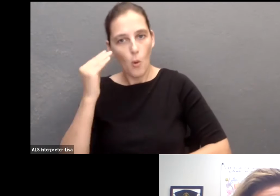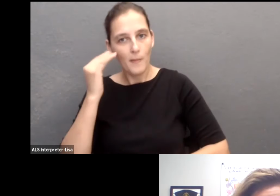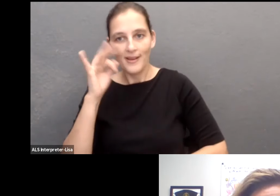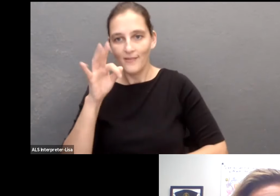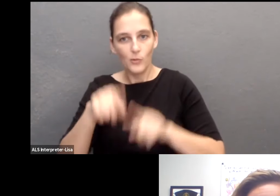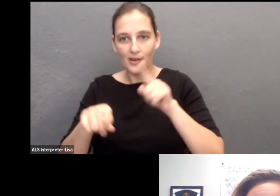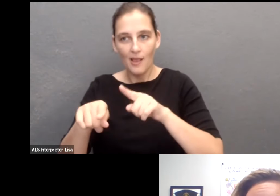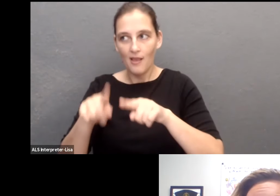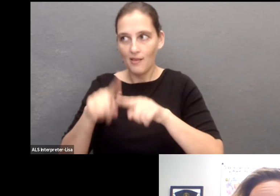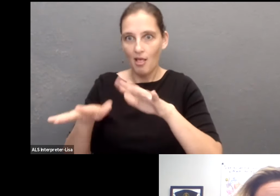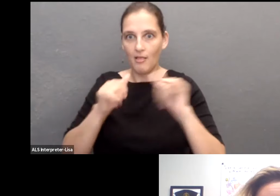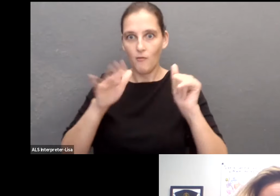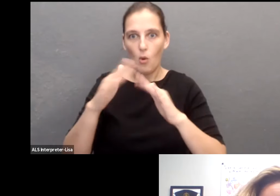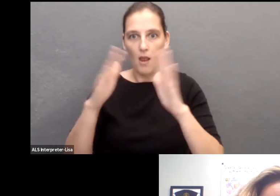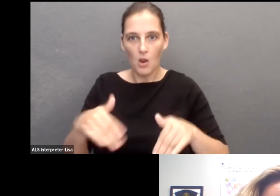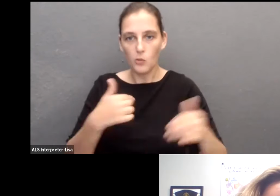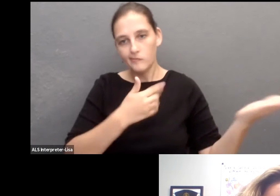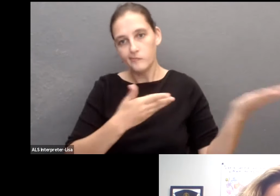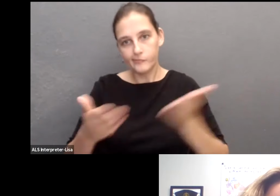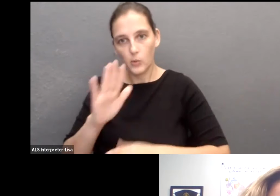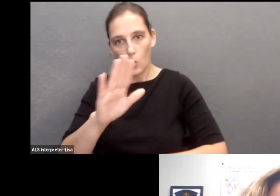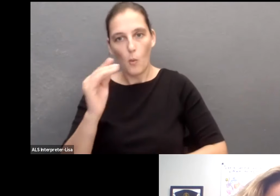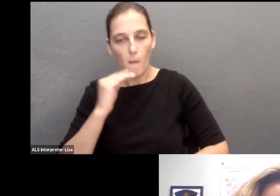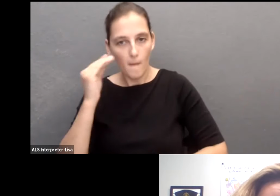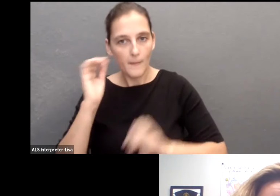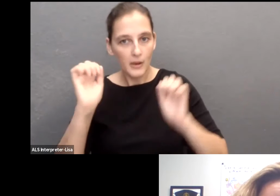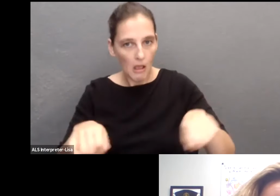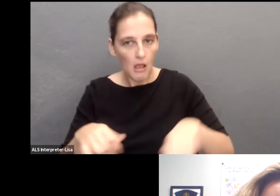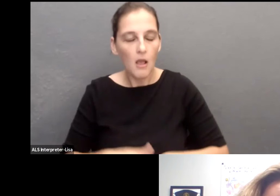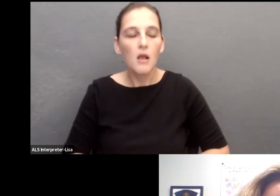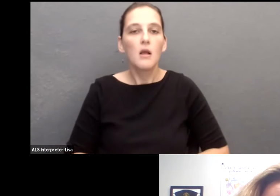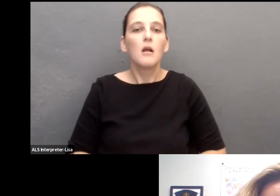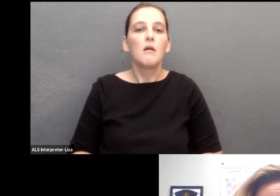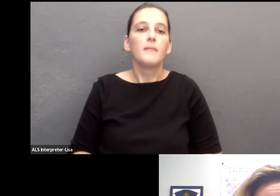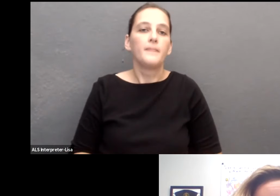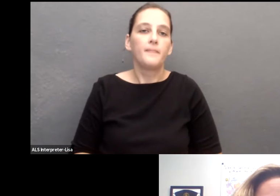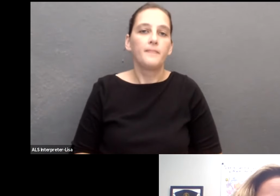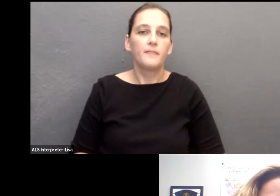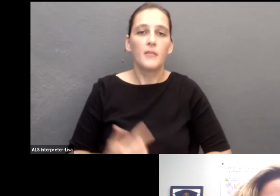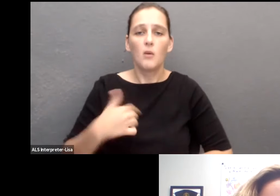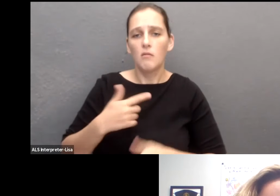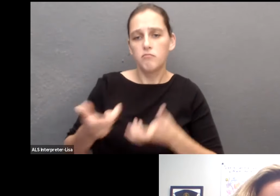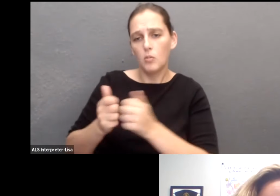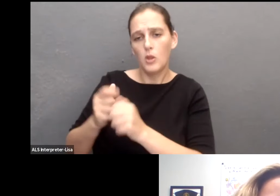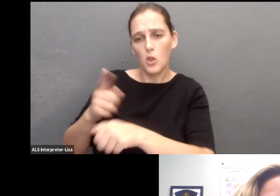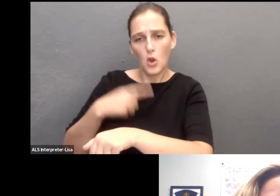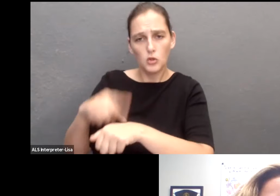leave your home. We continue to work with, with our long term care facilities, group homes